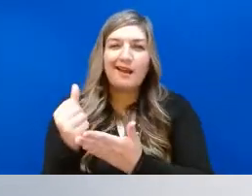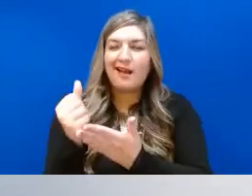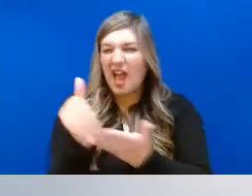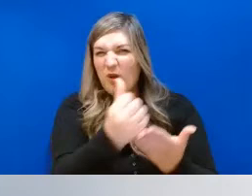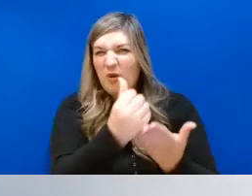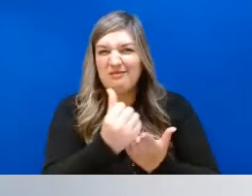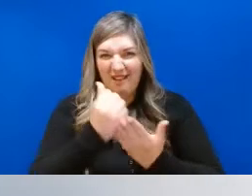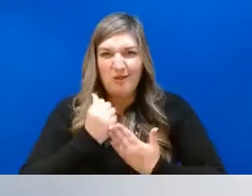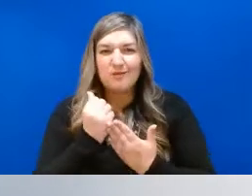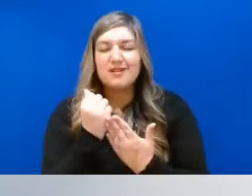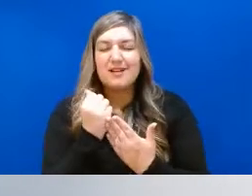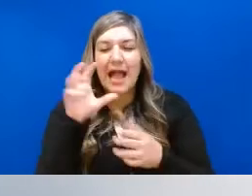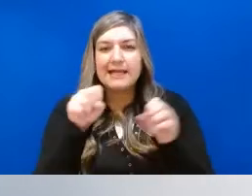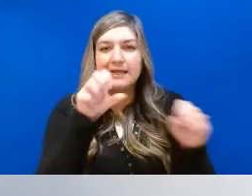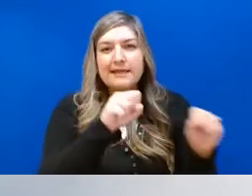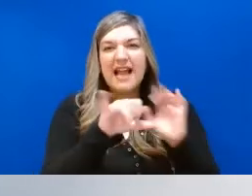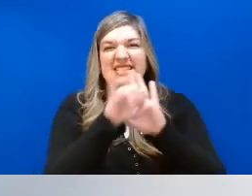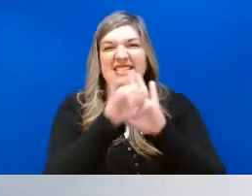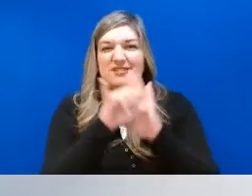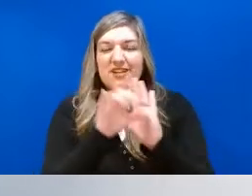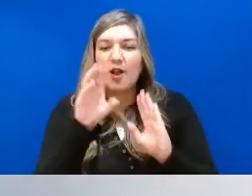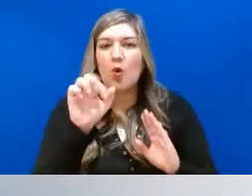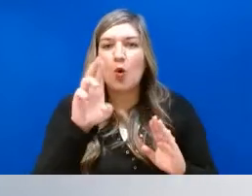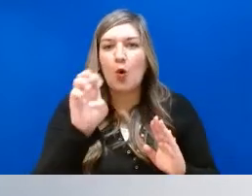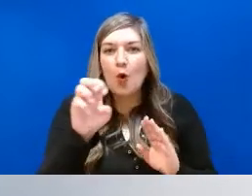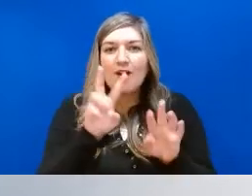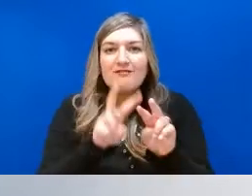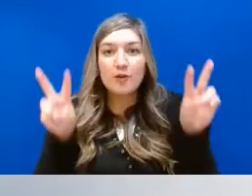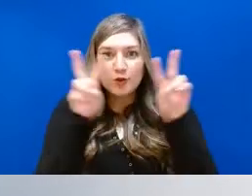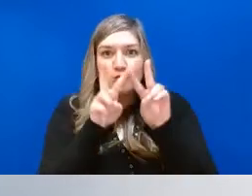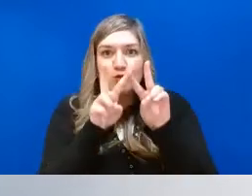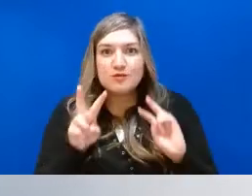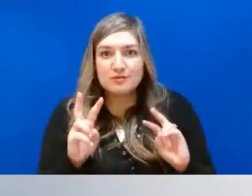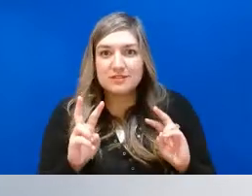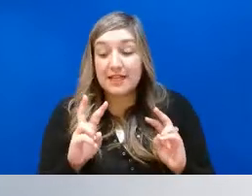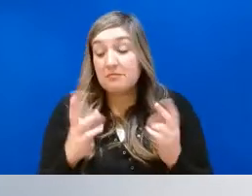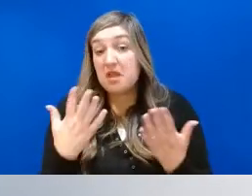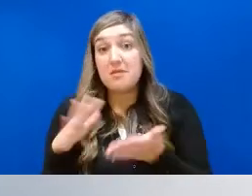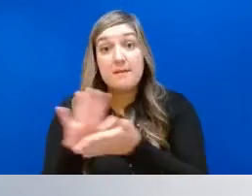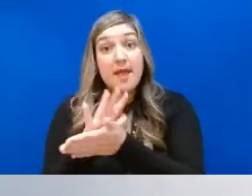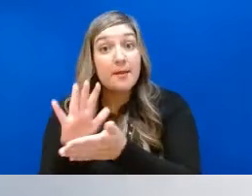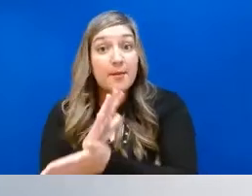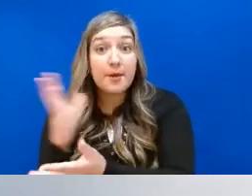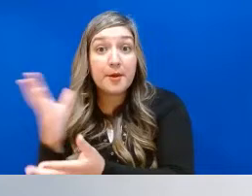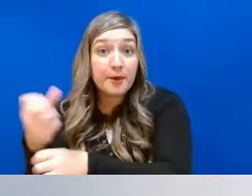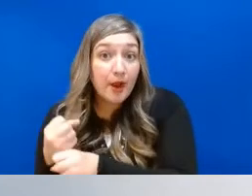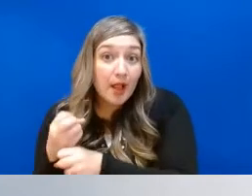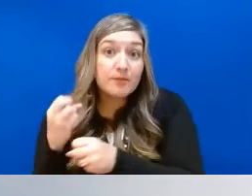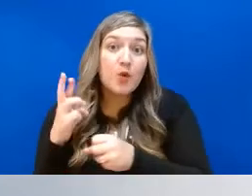So I'll take a moment if you want to grab a piece of paper or if you'd like to just open the notes app